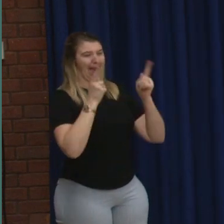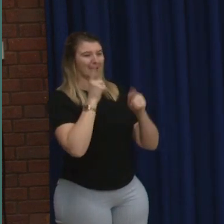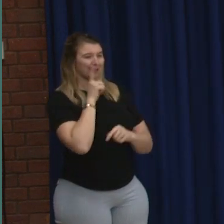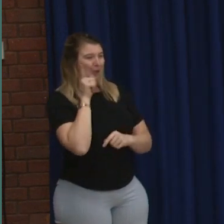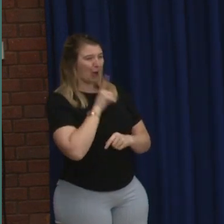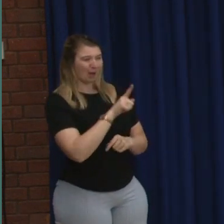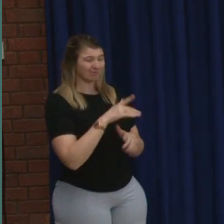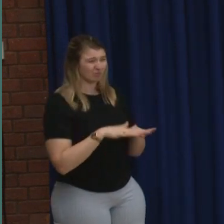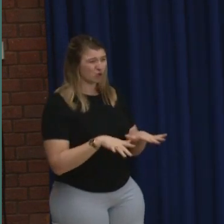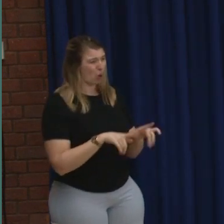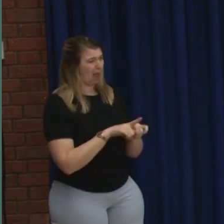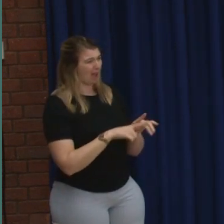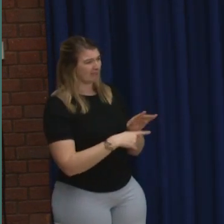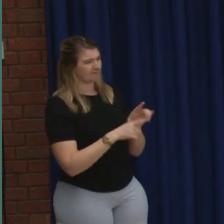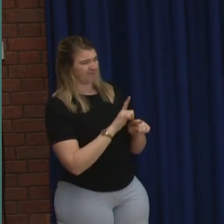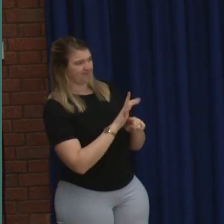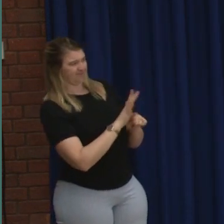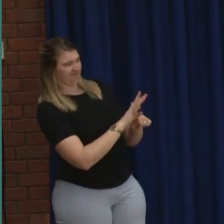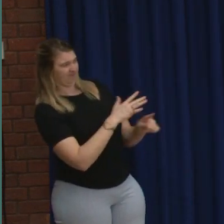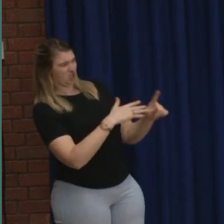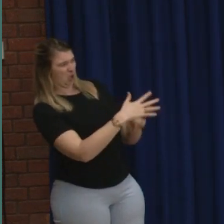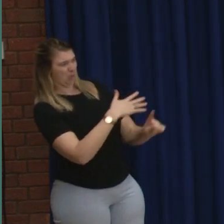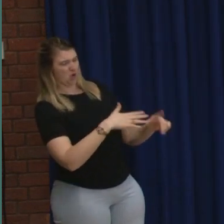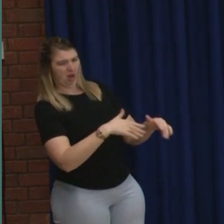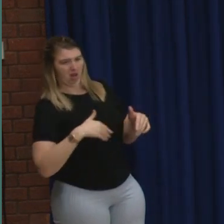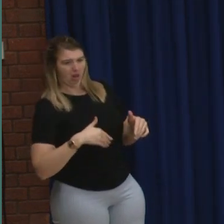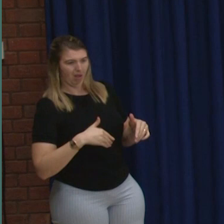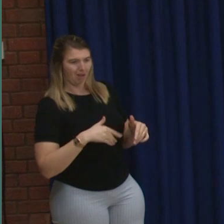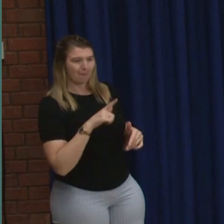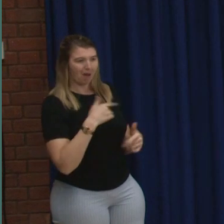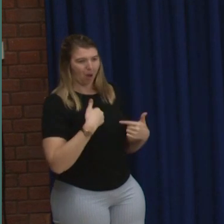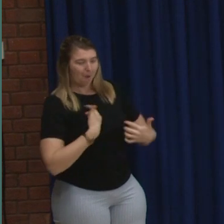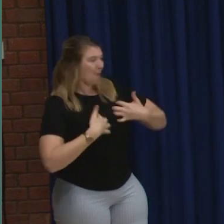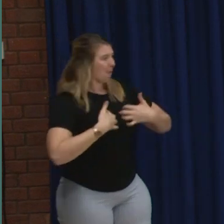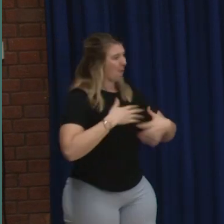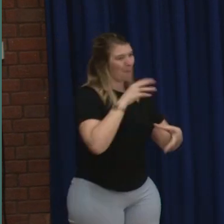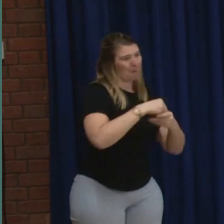I was pro-social but at home that impact on me, had an impact on my mental well-being.